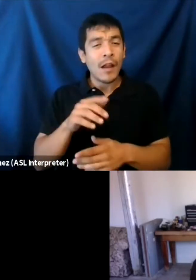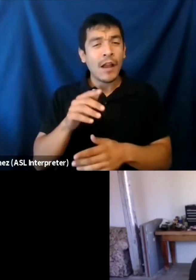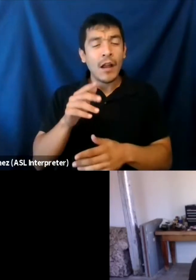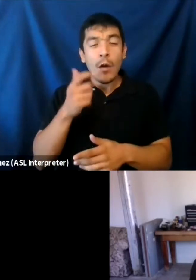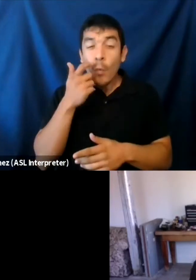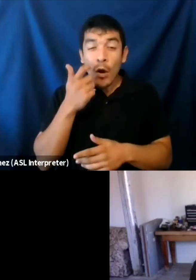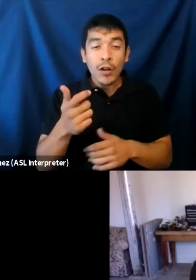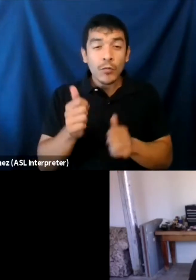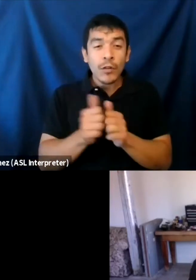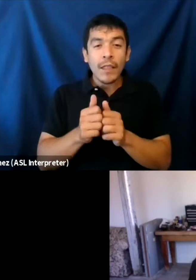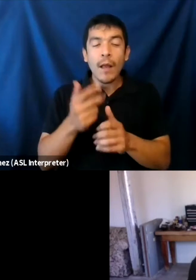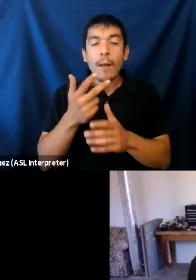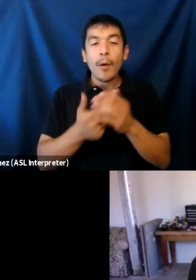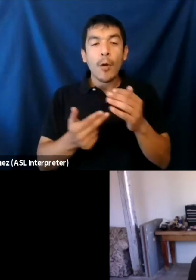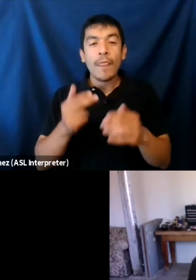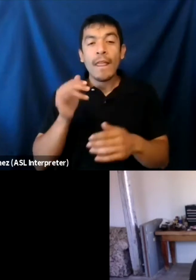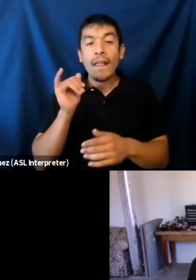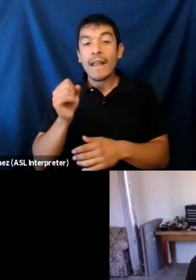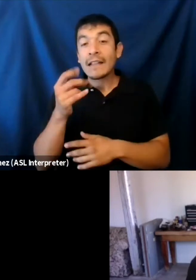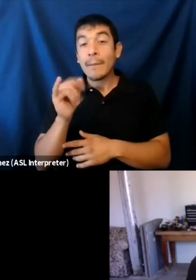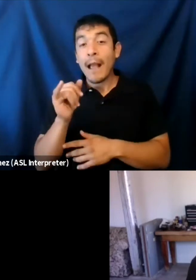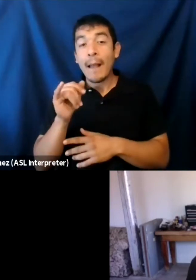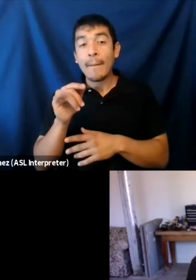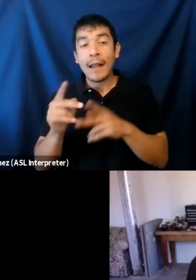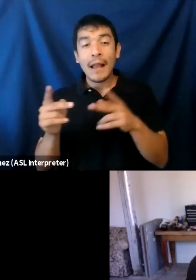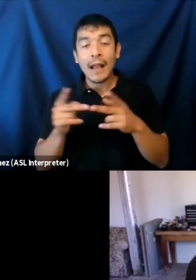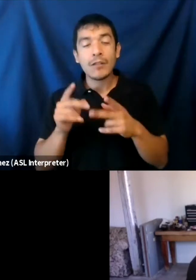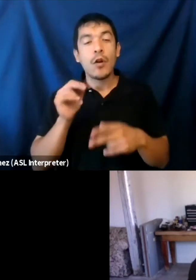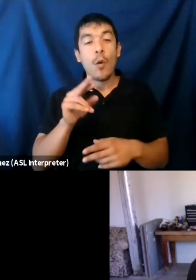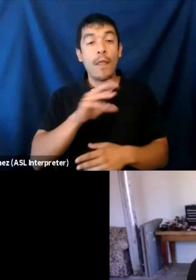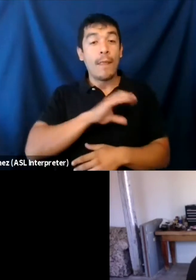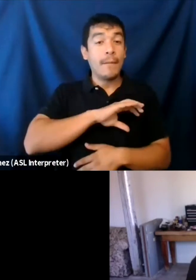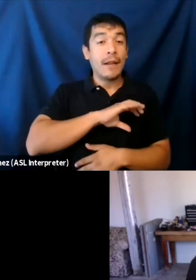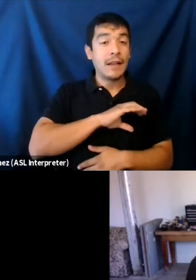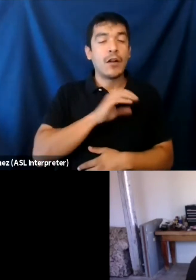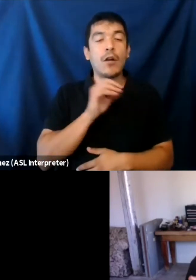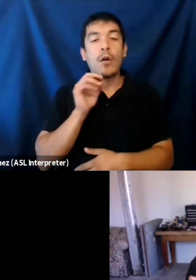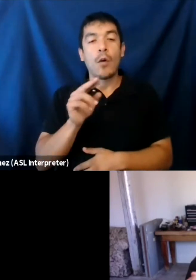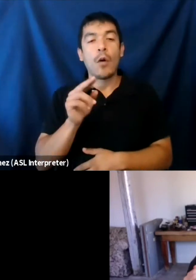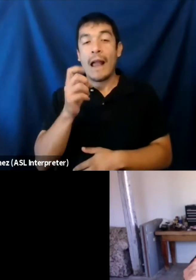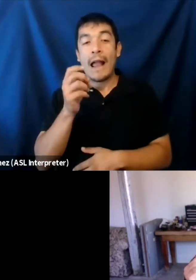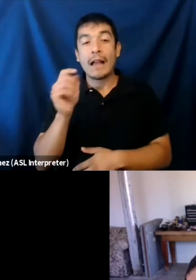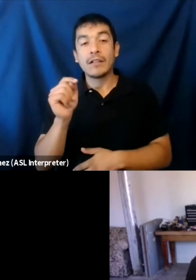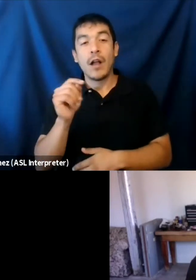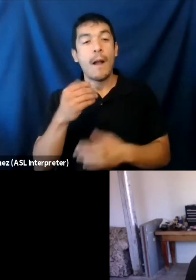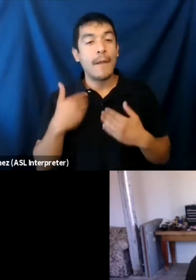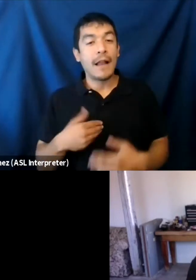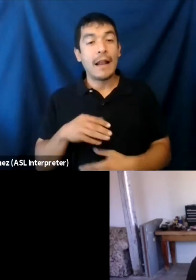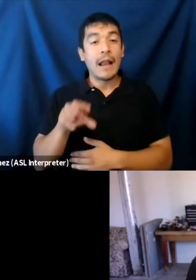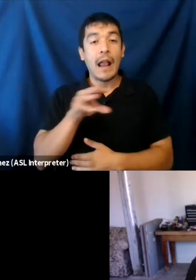the Baltimore police or Axon body cameras is, all these technologies are sold to the public